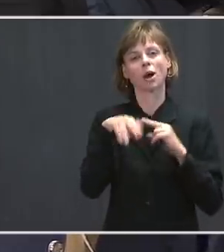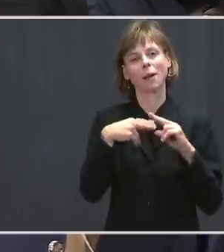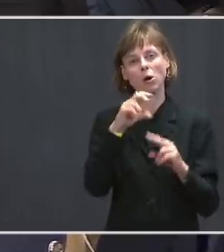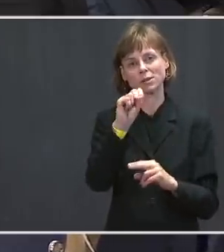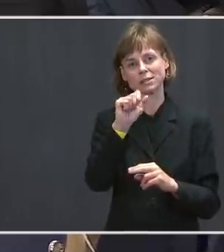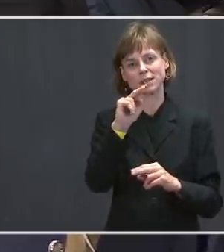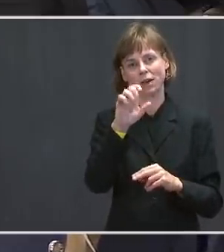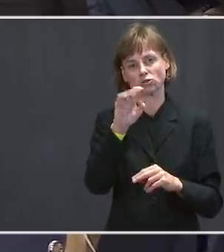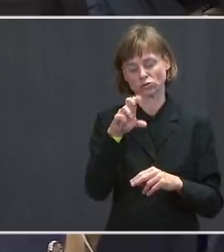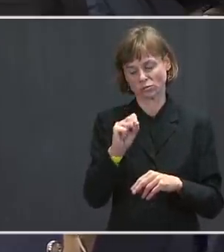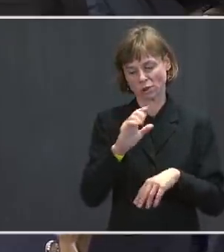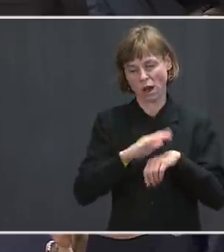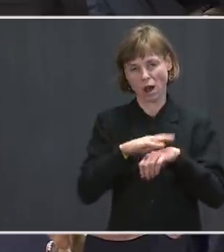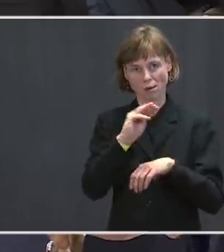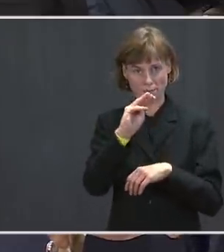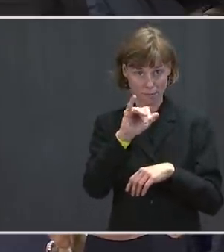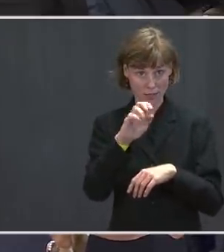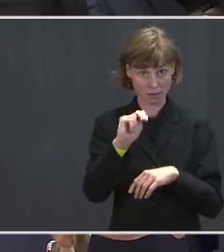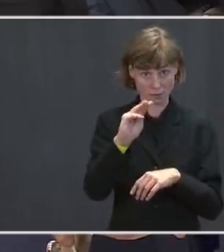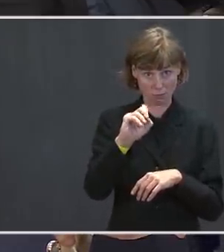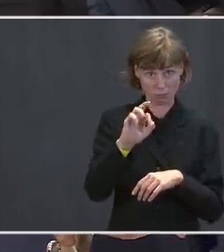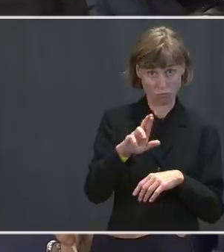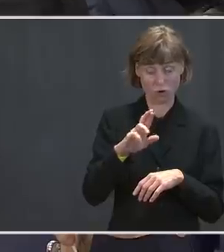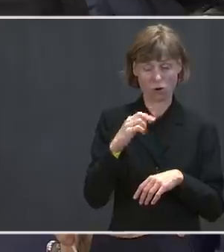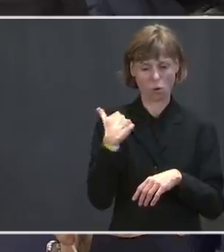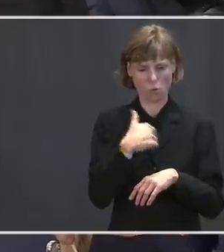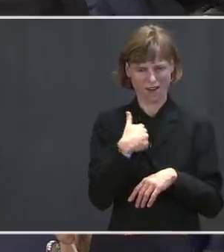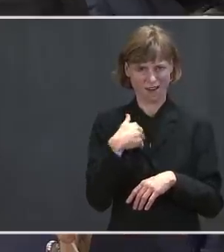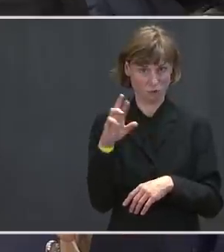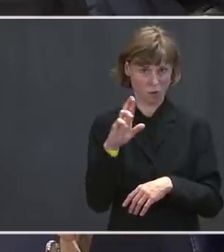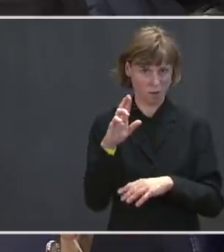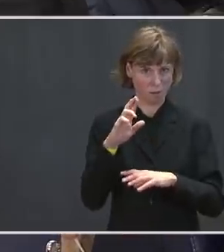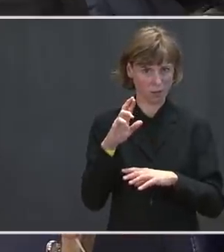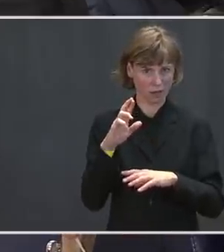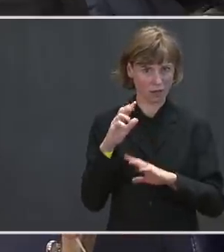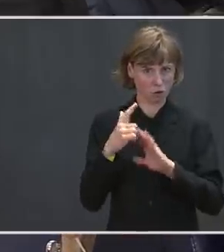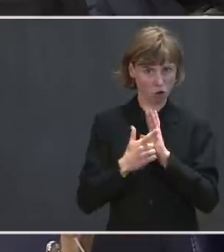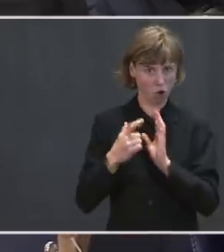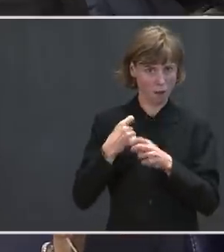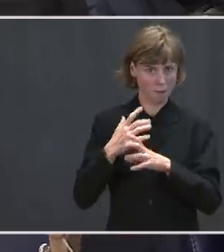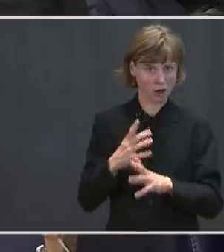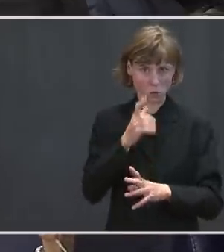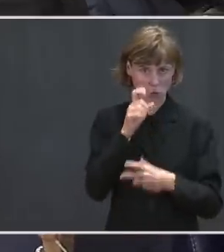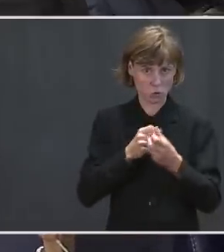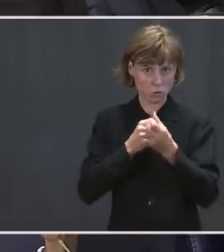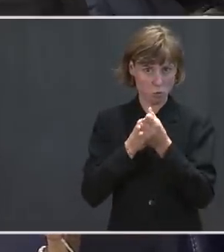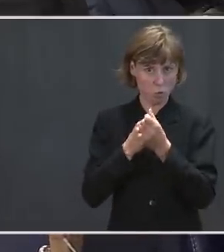There's the fact that we have Republican lawmakers who support the claim that the election was stolen,